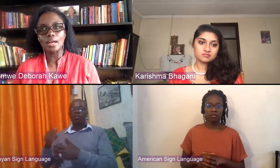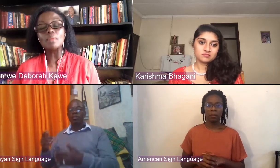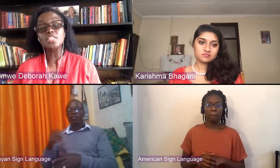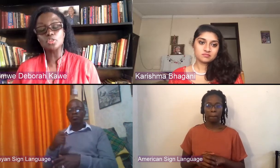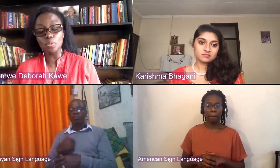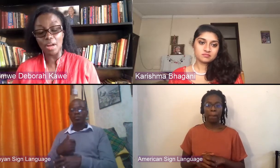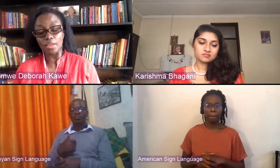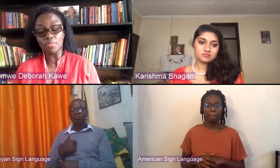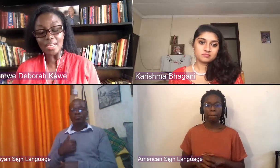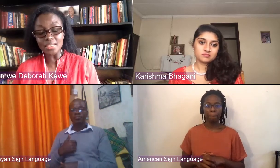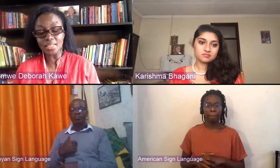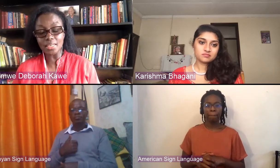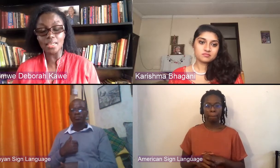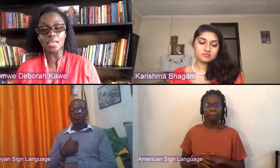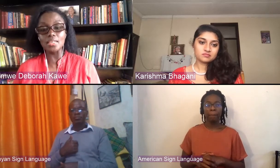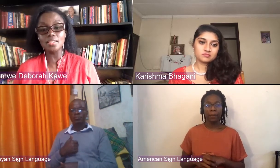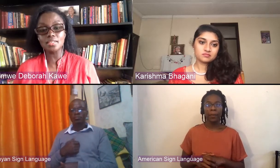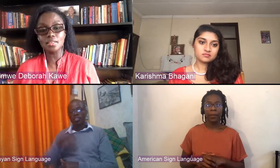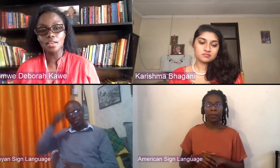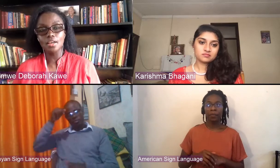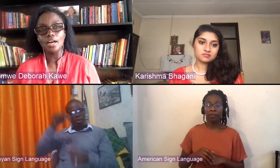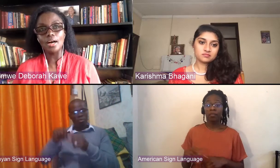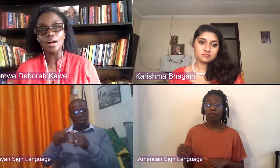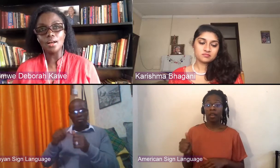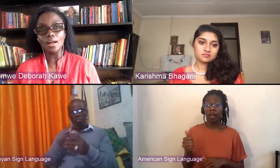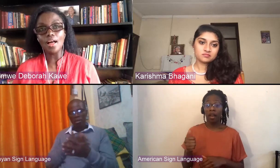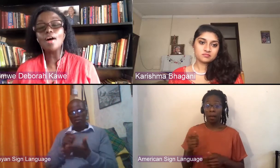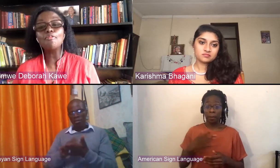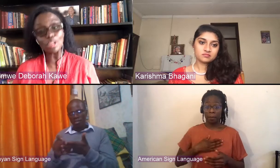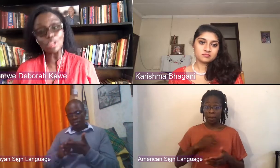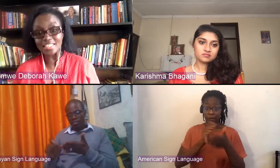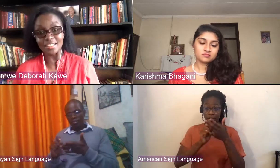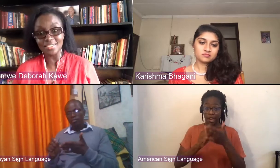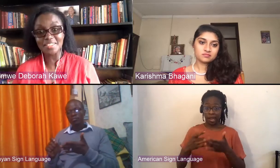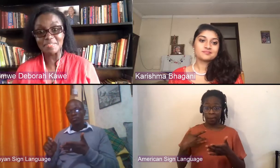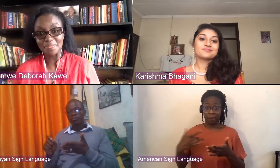comes into my writing is folk tales.